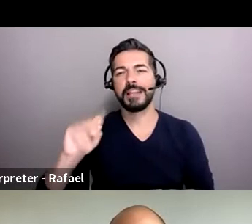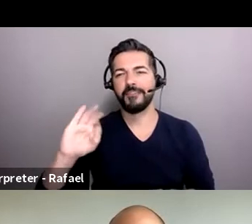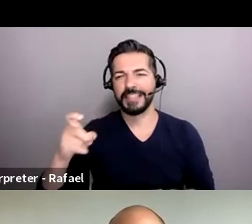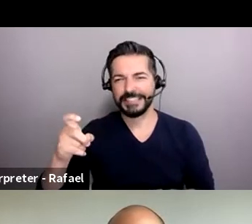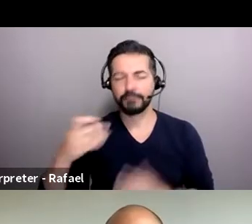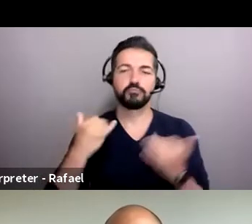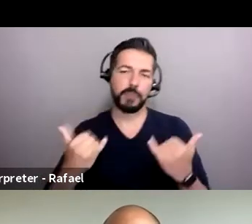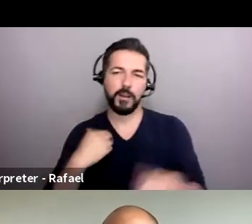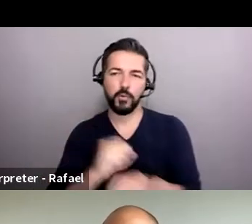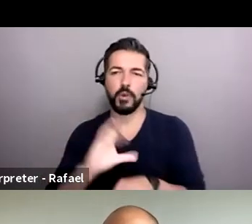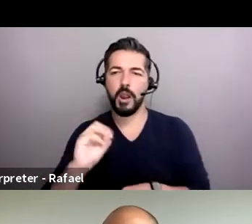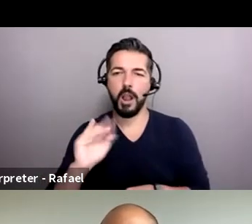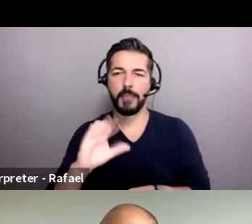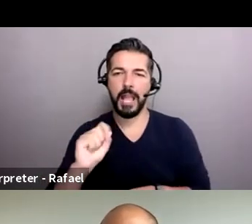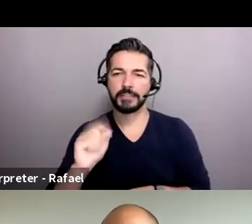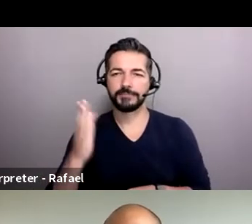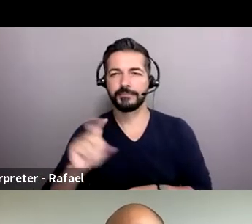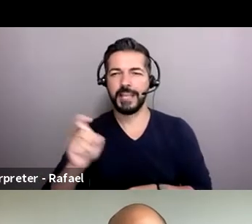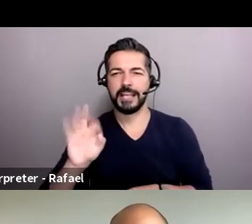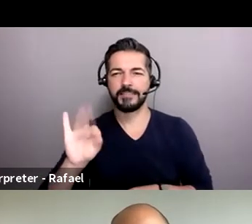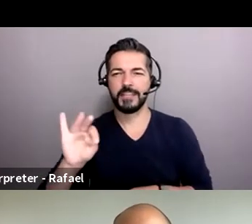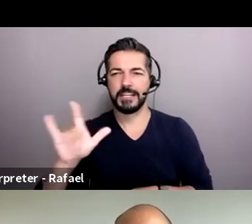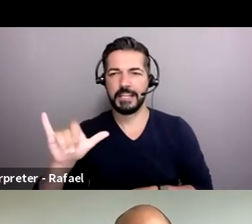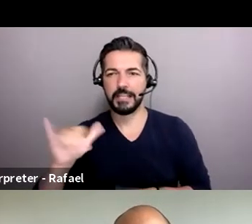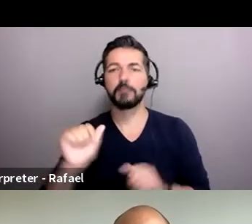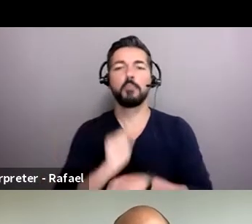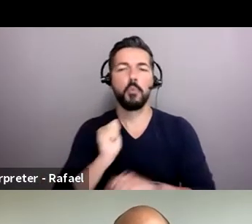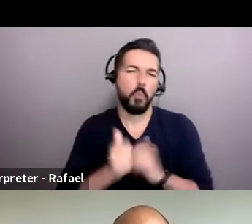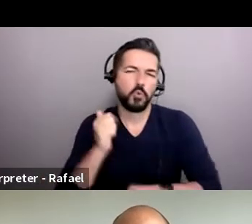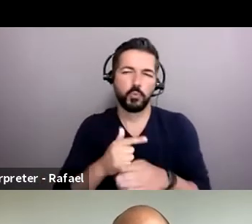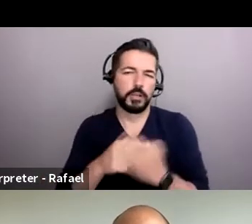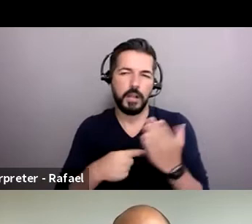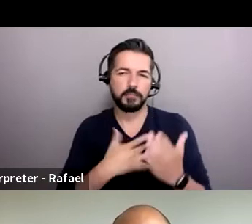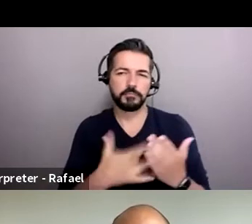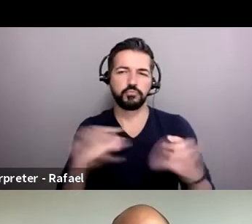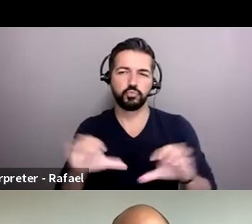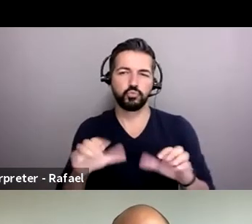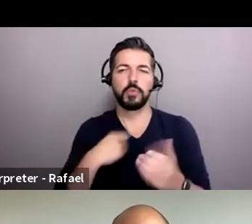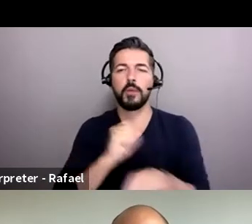and most of what I do is work on what a company needs to